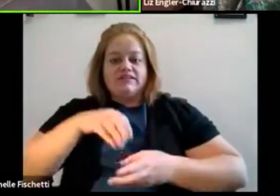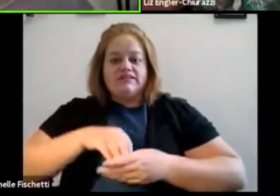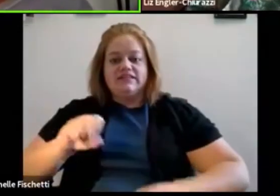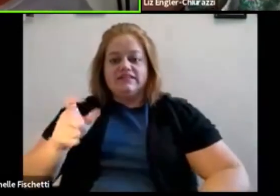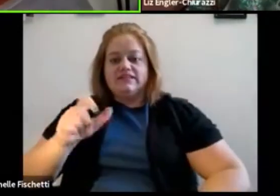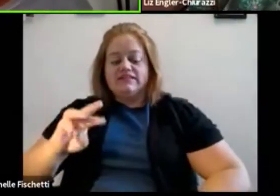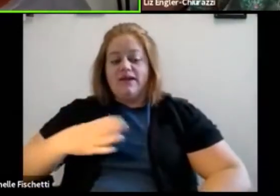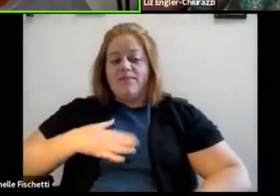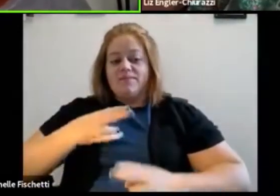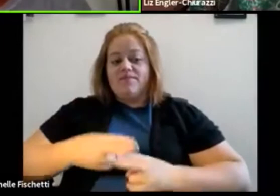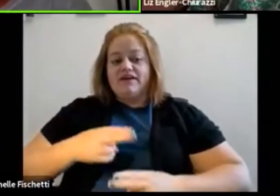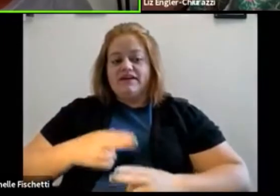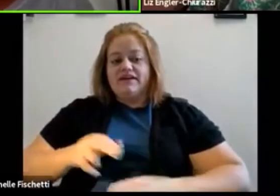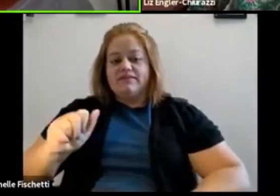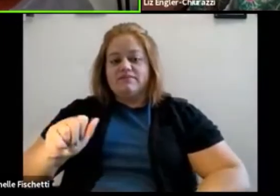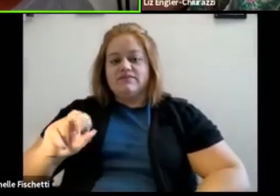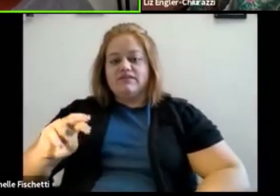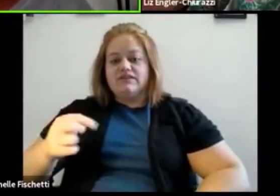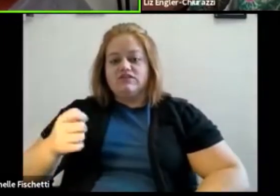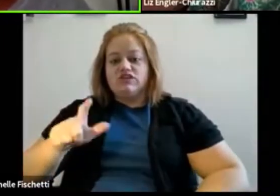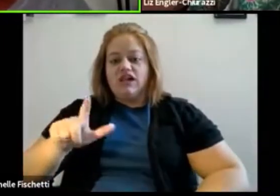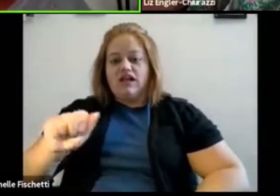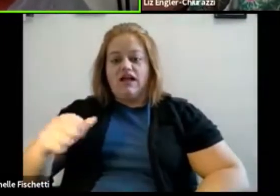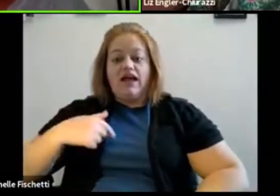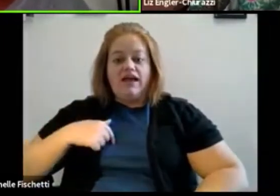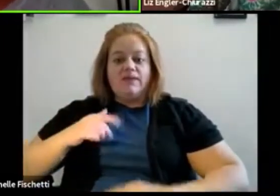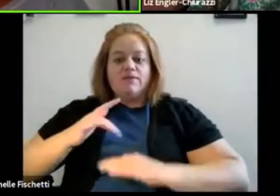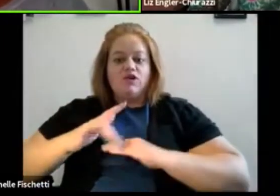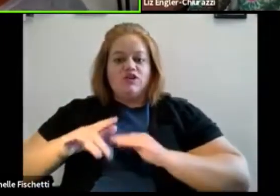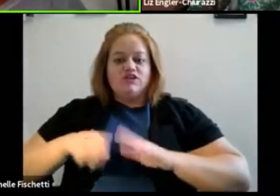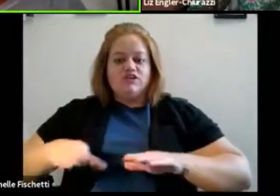early childhood science educator at Carnegie Science Center and today I am